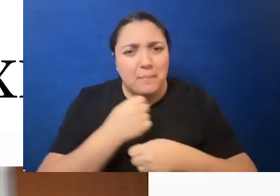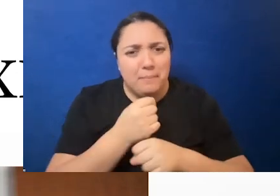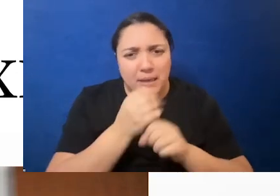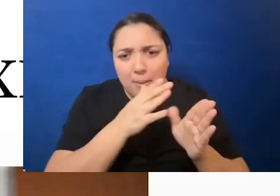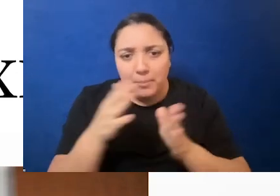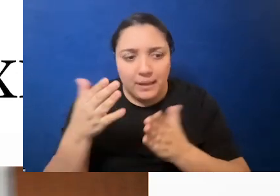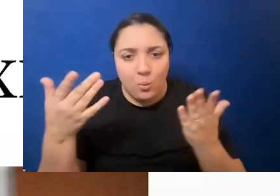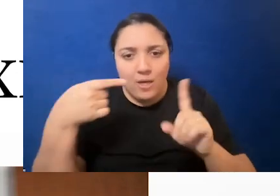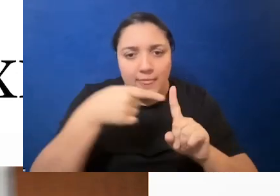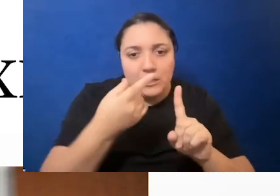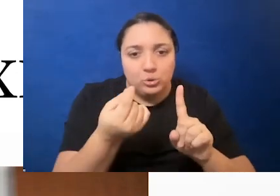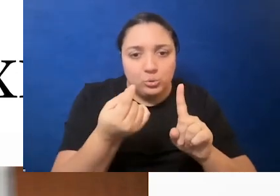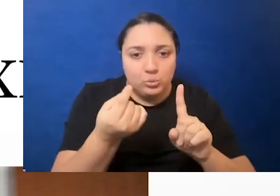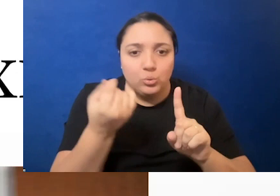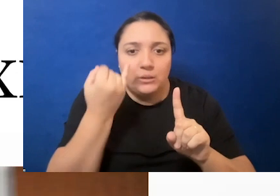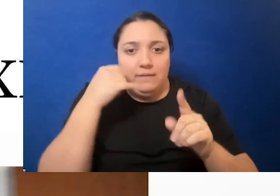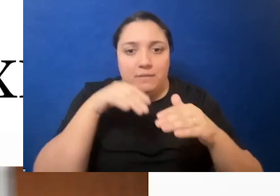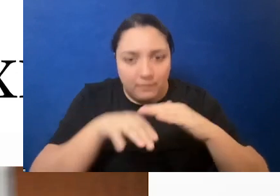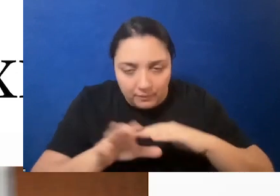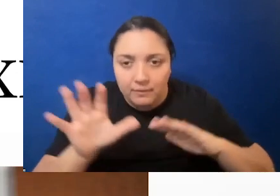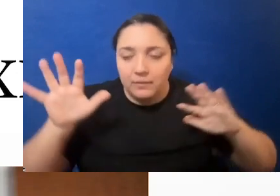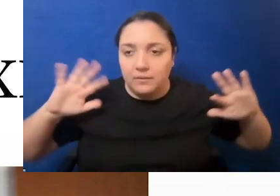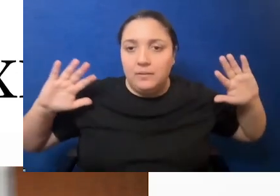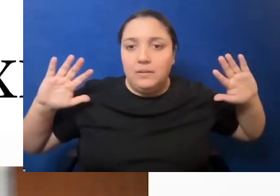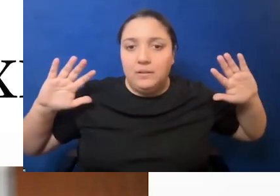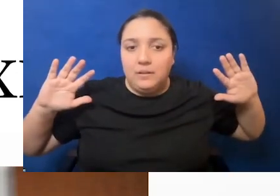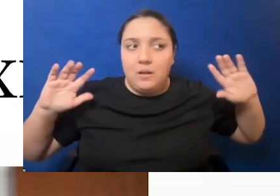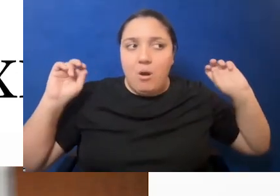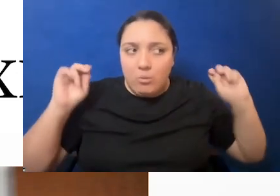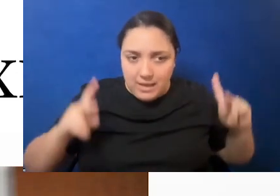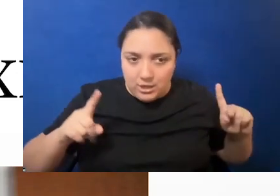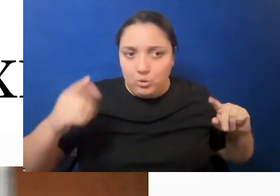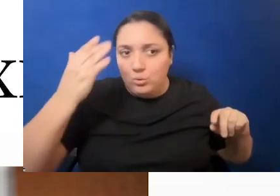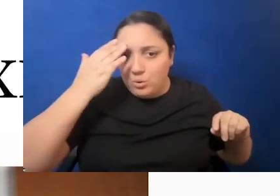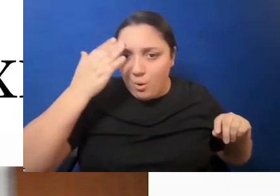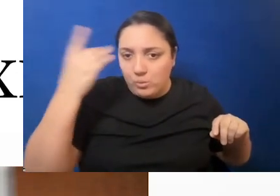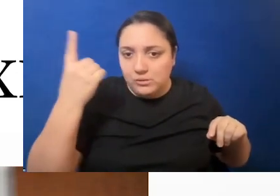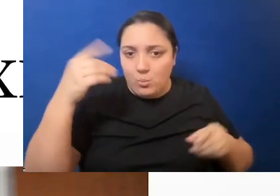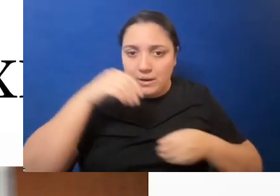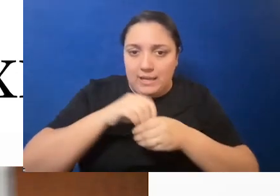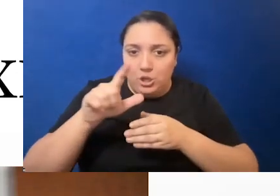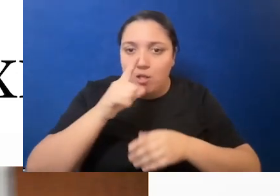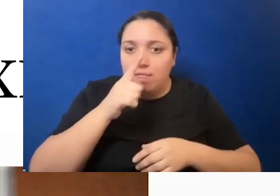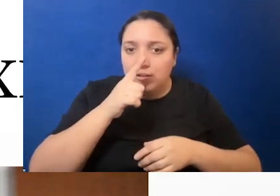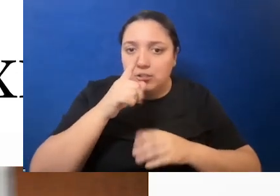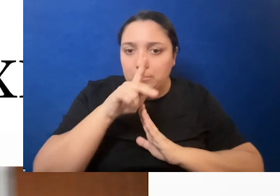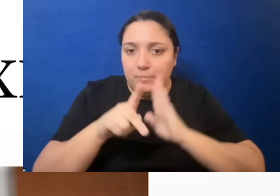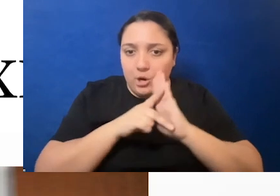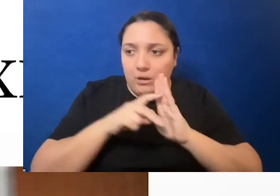WALK INTO THAT SITUATION. OKAY, YOU KNOW SO AND SO IN THE LUNCH PERIOD, TRY TO FIND THEM